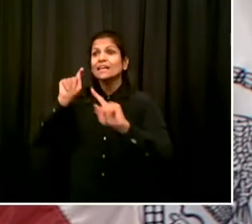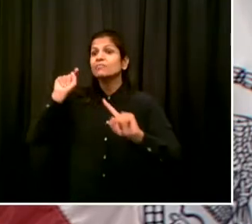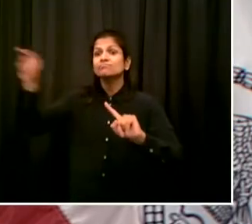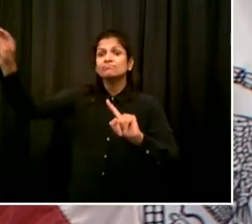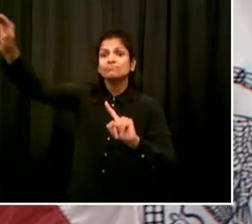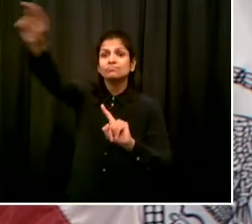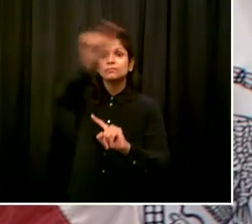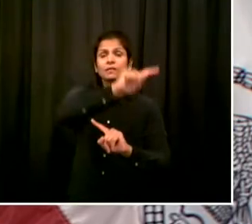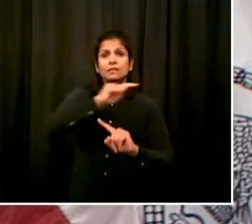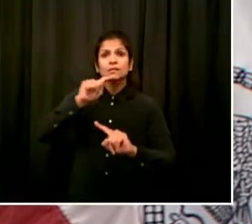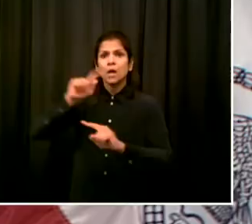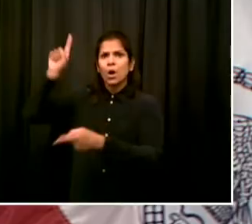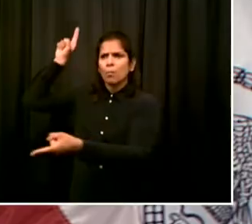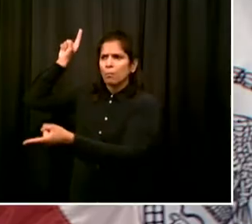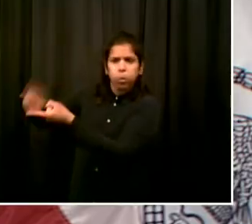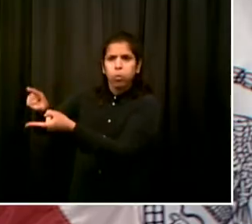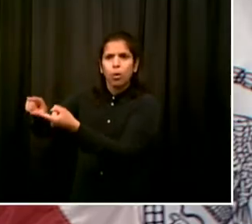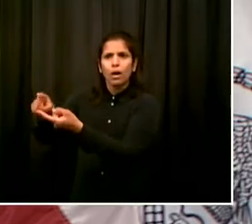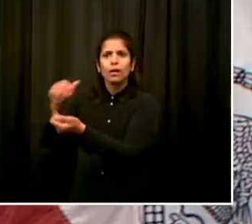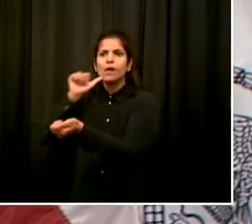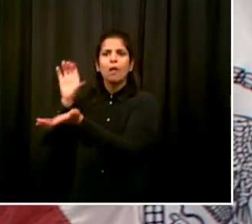MADE IN OTHER CITIES KLIE LA